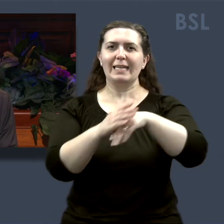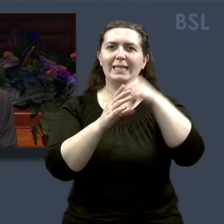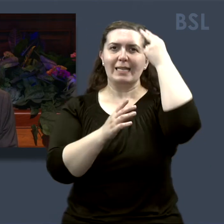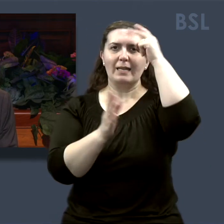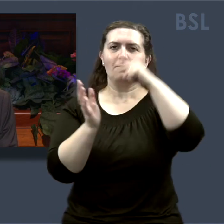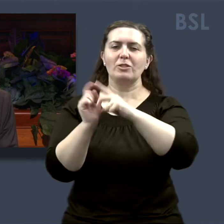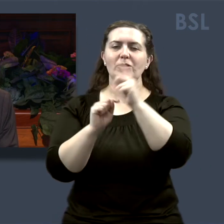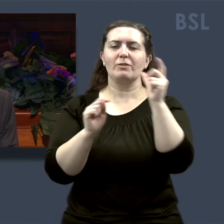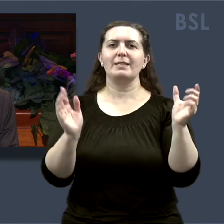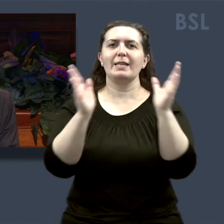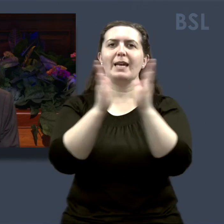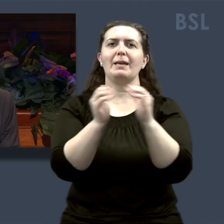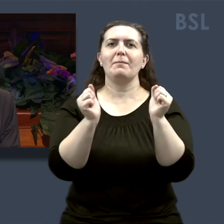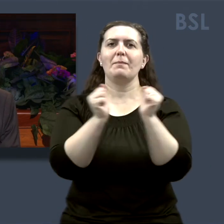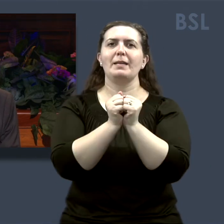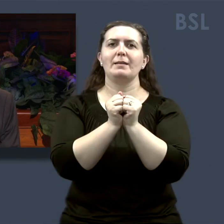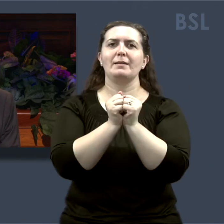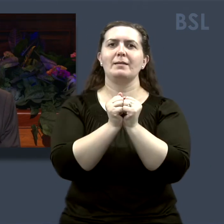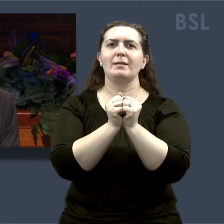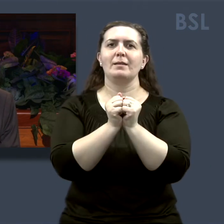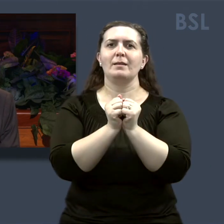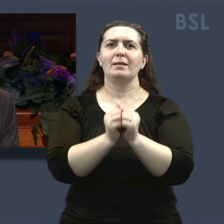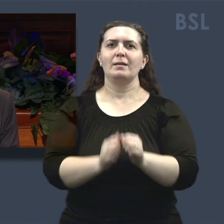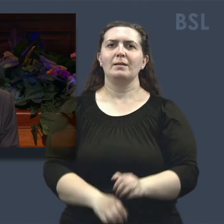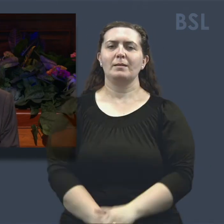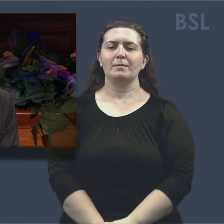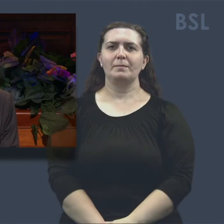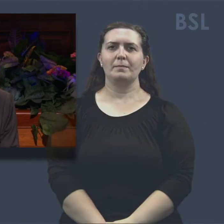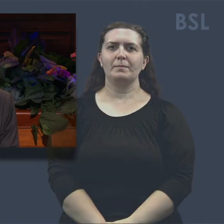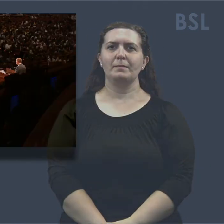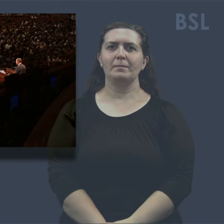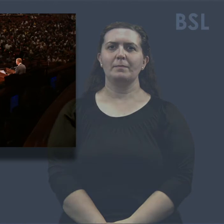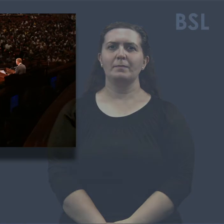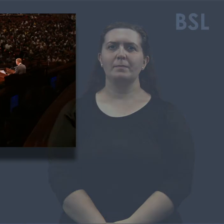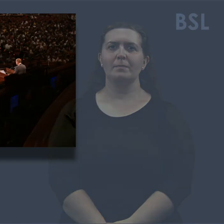In the name of Jesus Christ, amen.